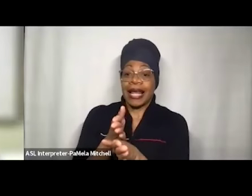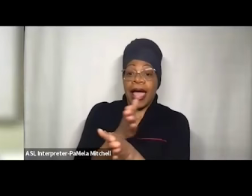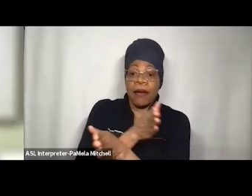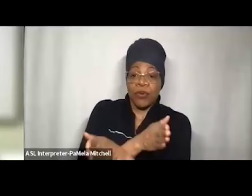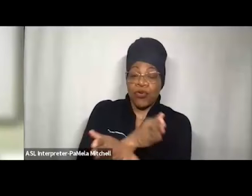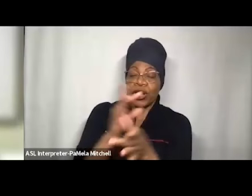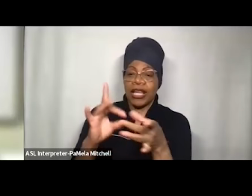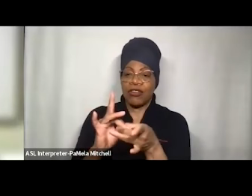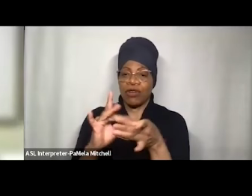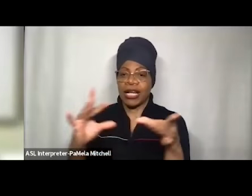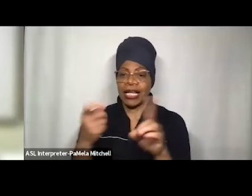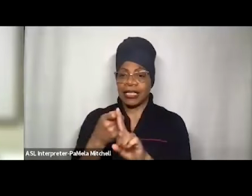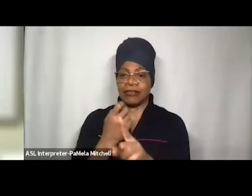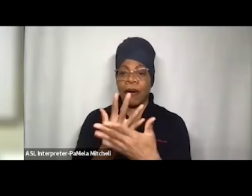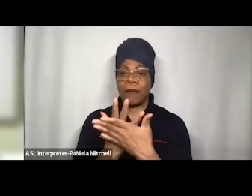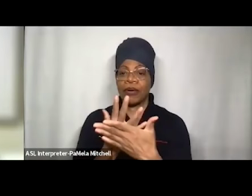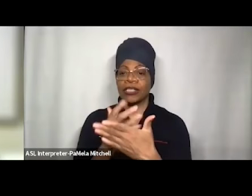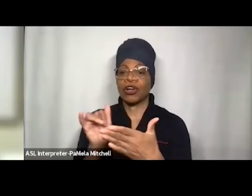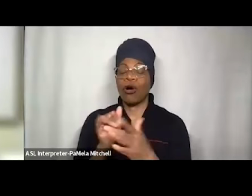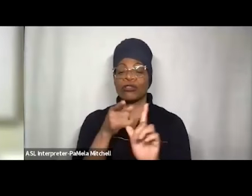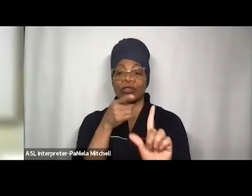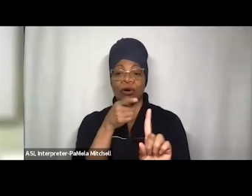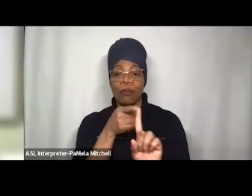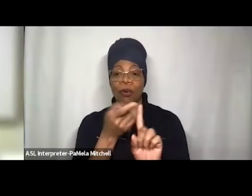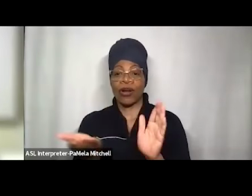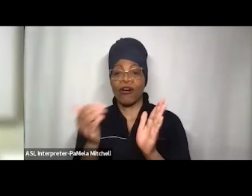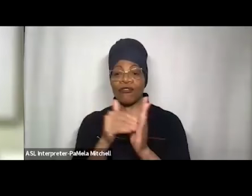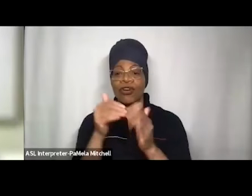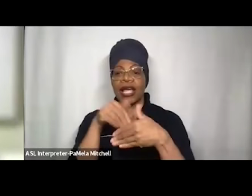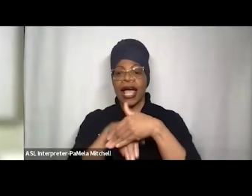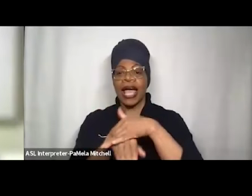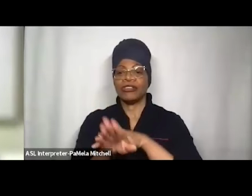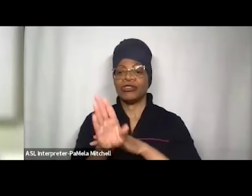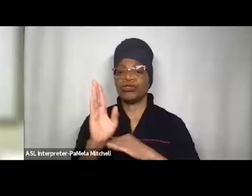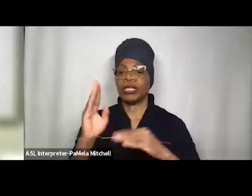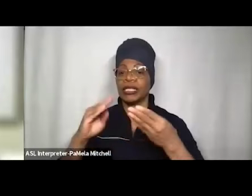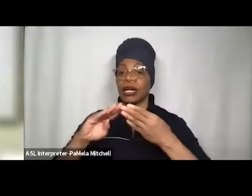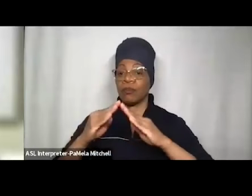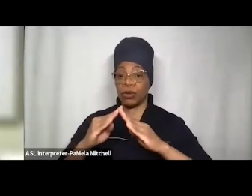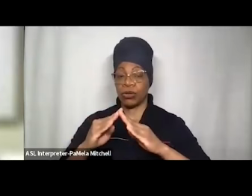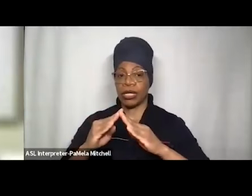and also at the point of reentry in the community. So again, criminal risk is really important